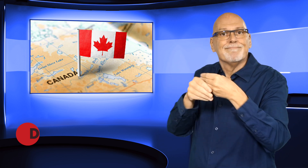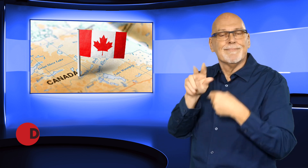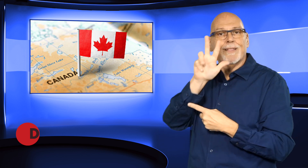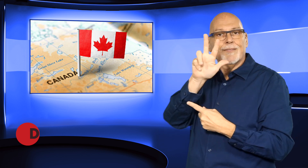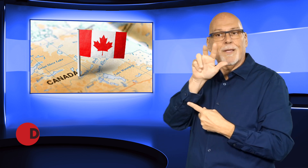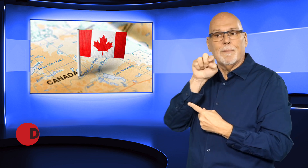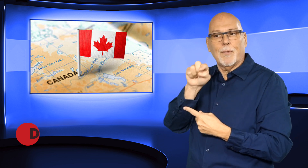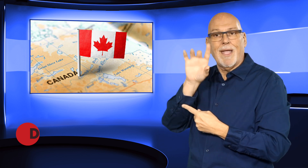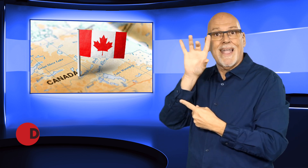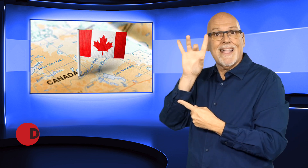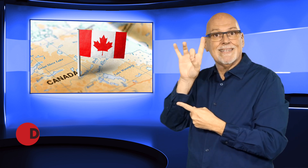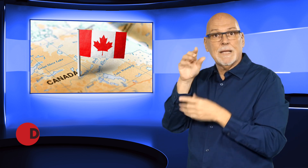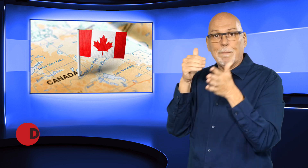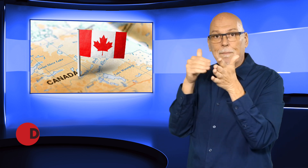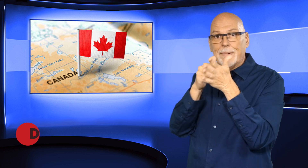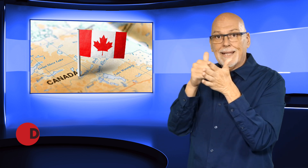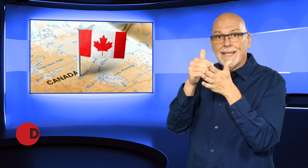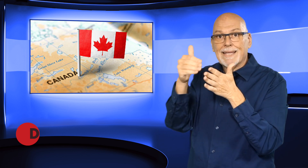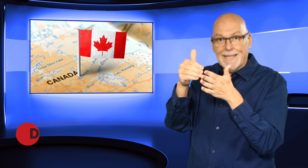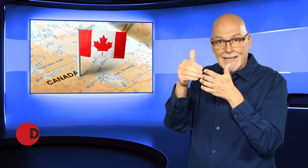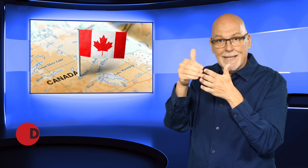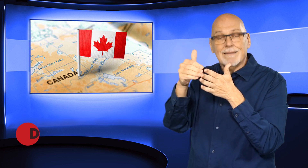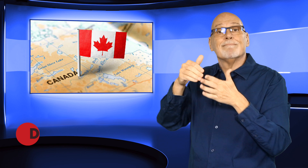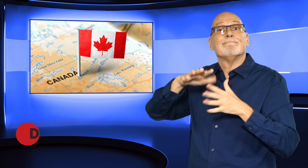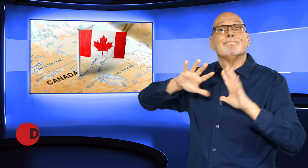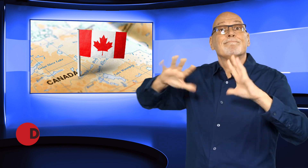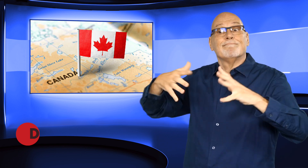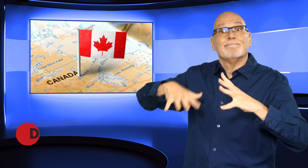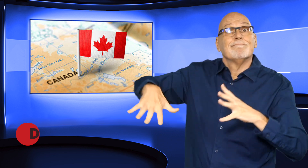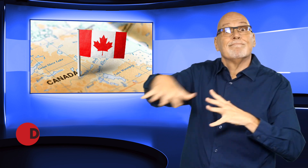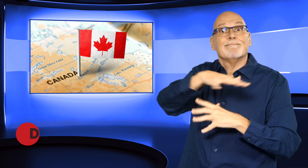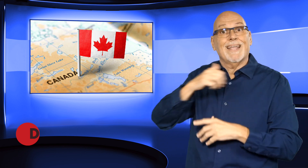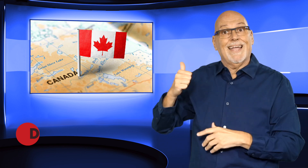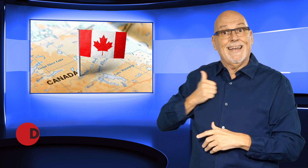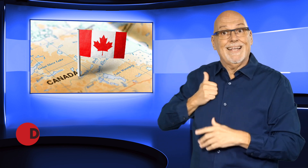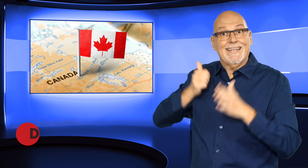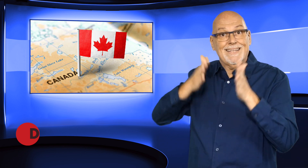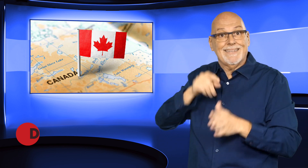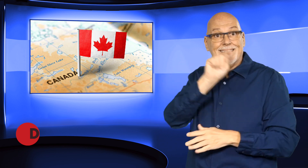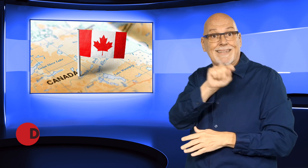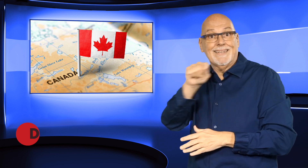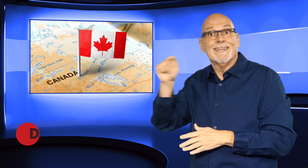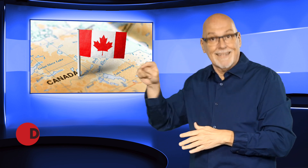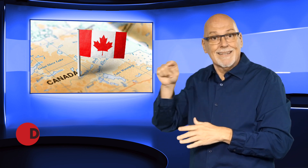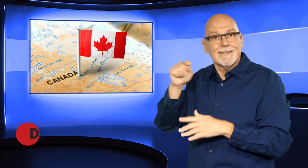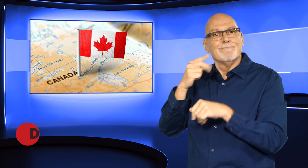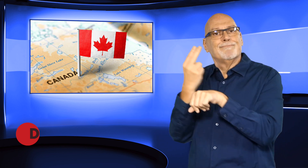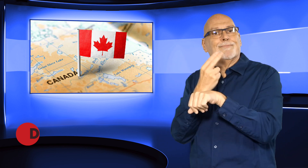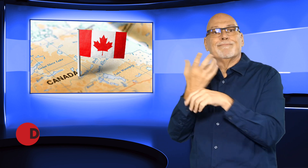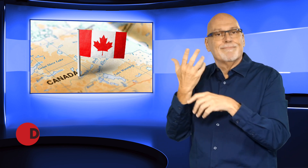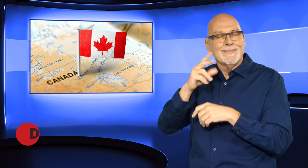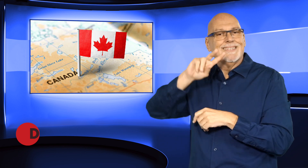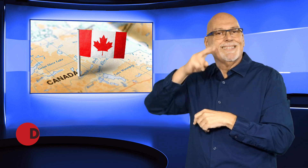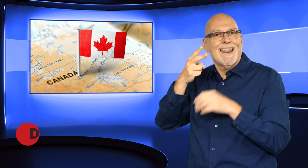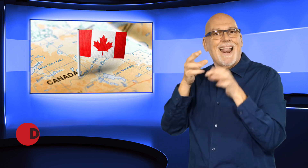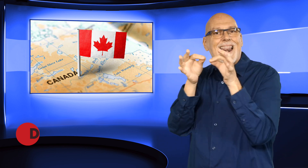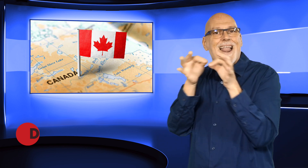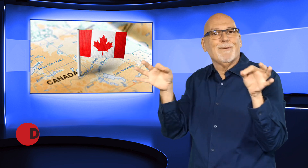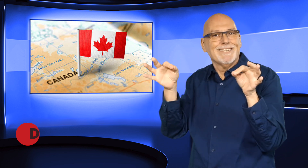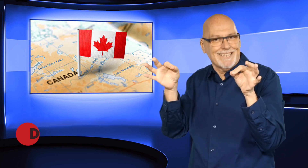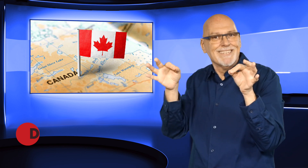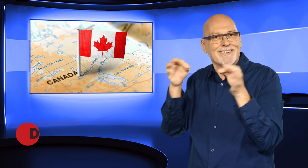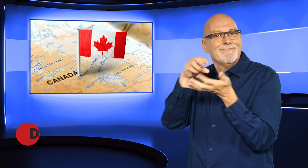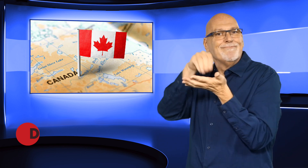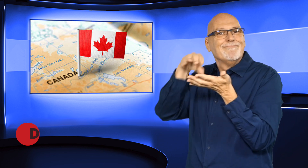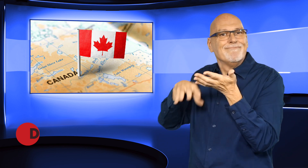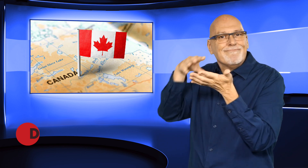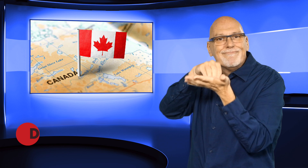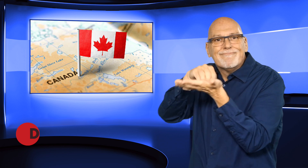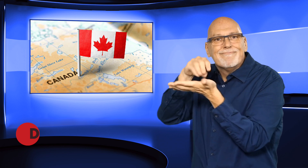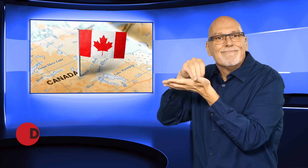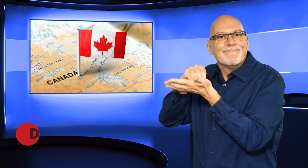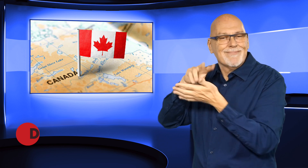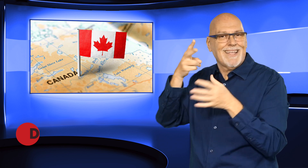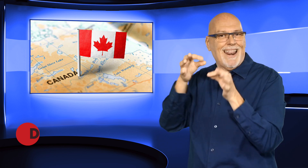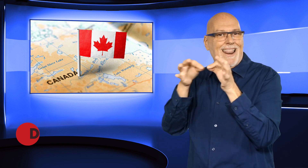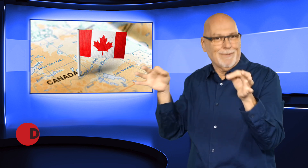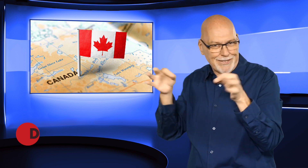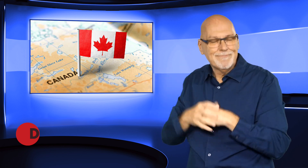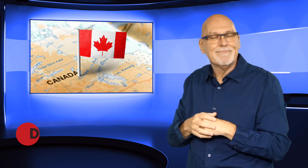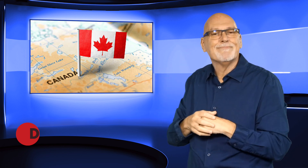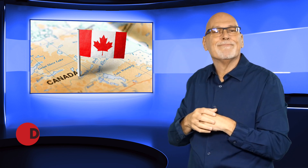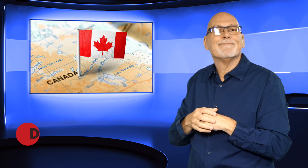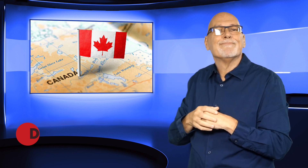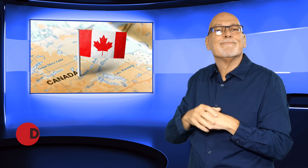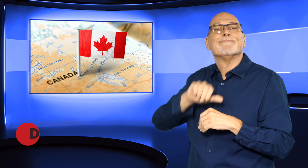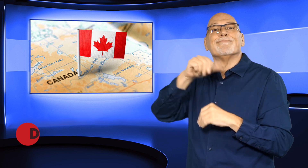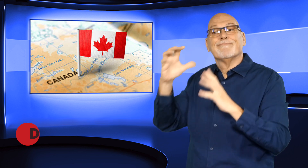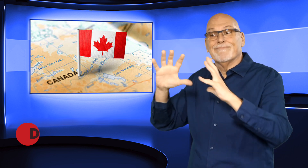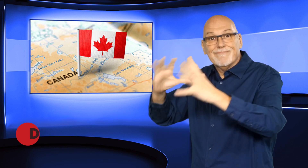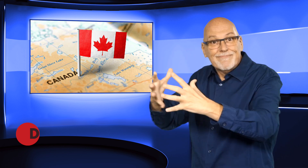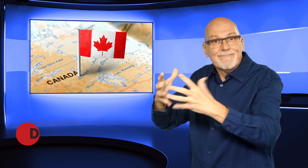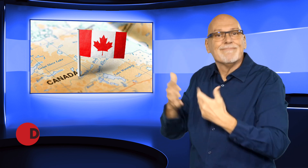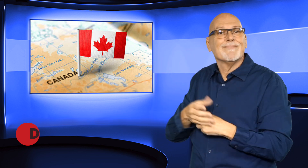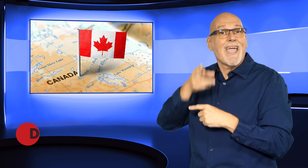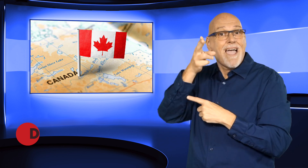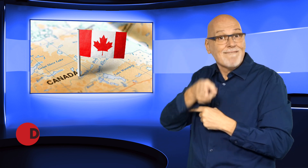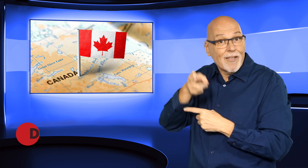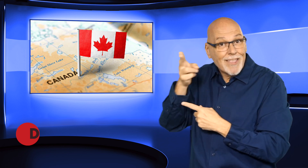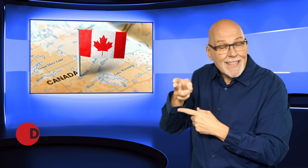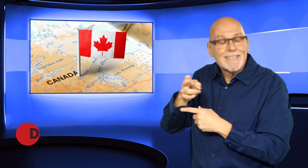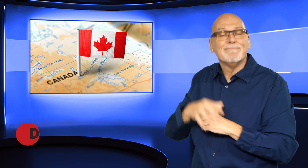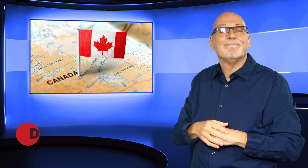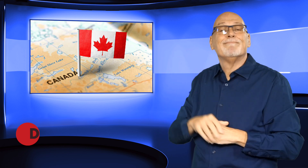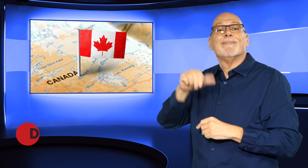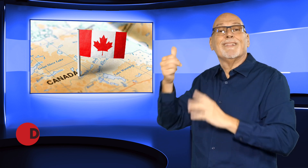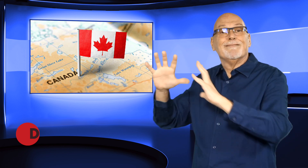3.8 million Canadians who are second language learners, hard of hearing,